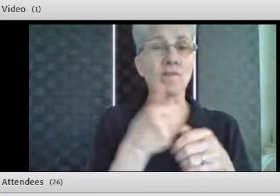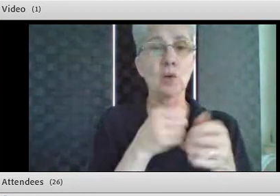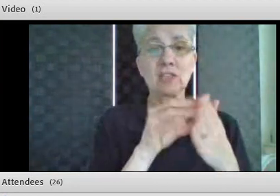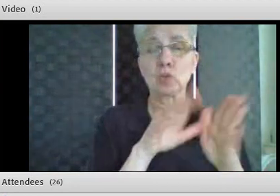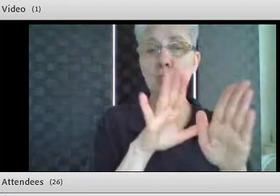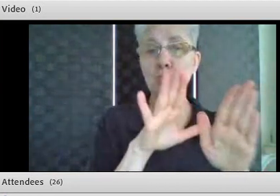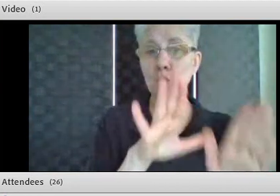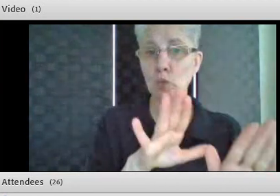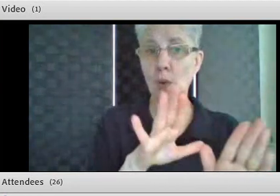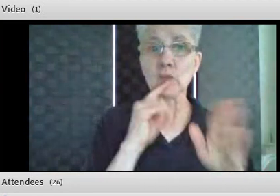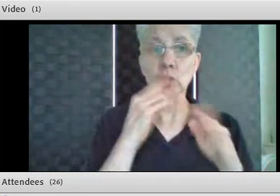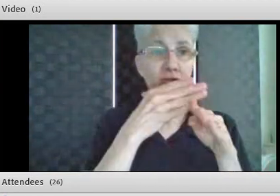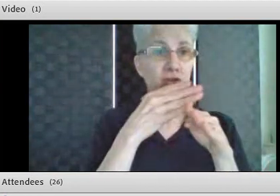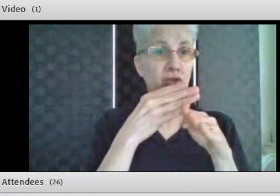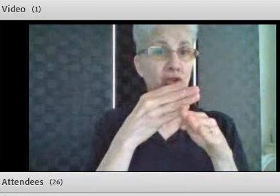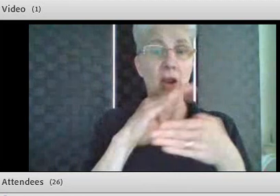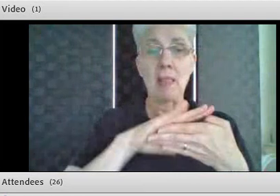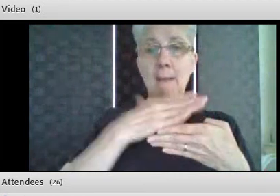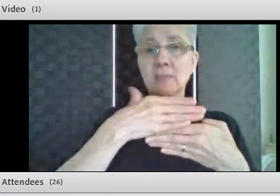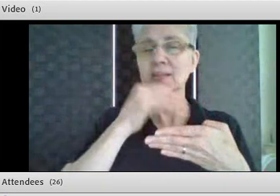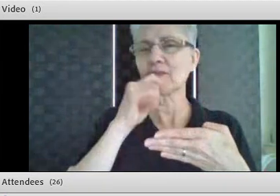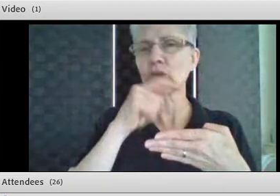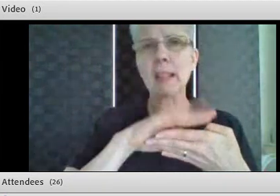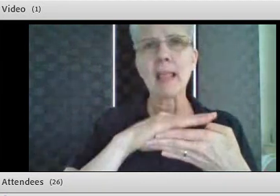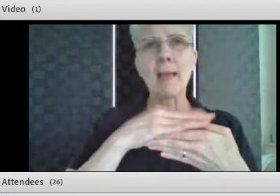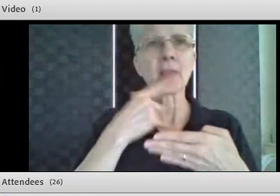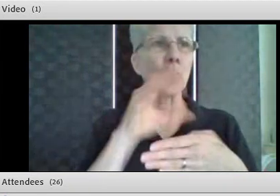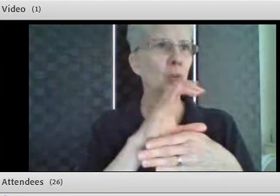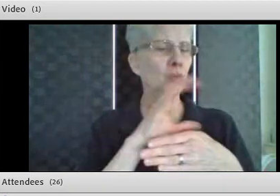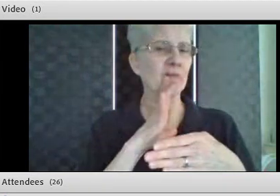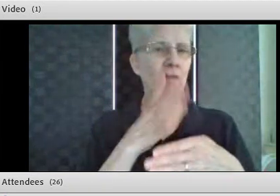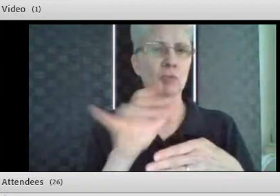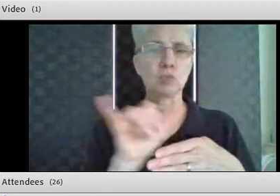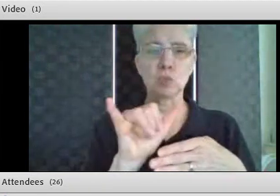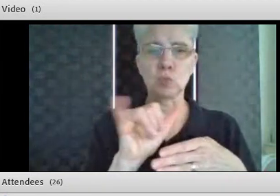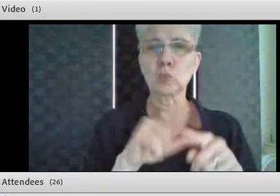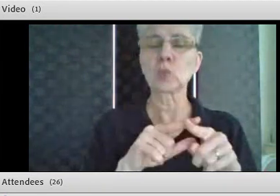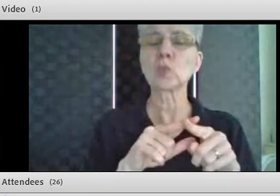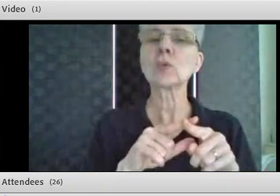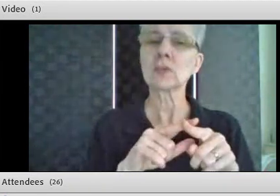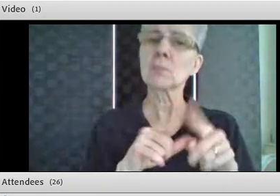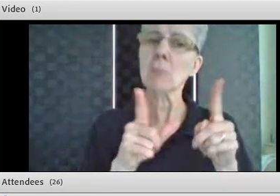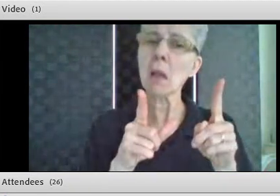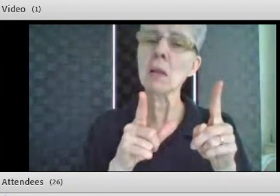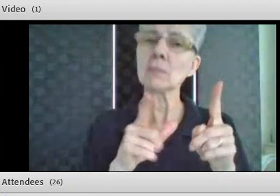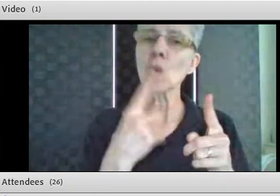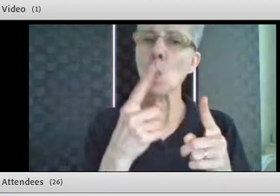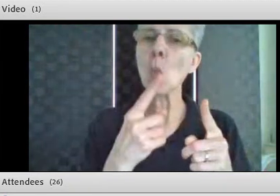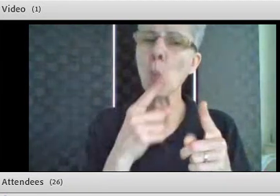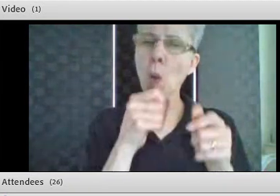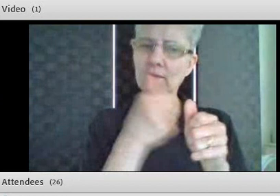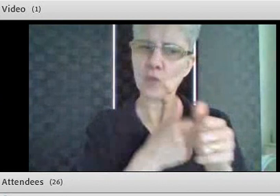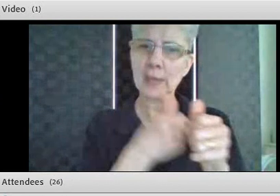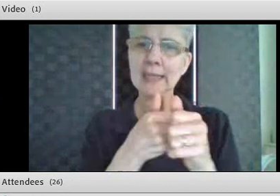it's going to be kind of specific to what you're planning on using, but in general, a set of laptops, one for each student is great.